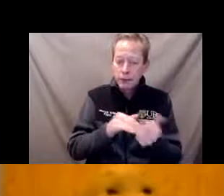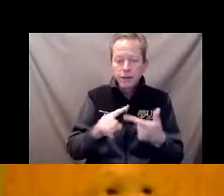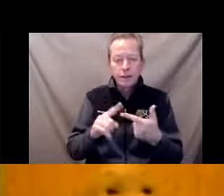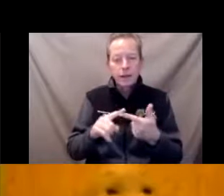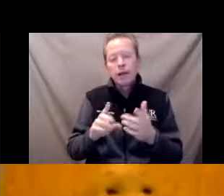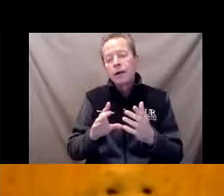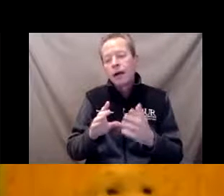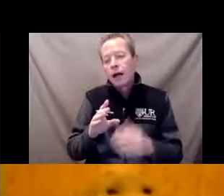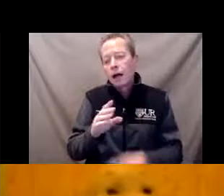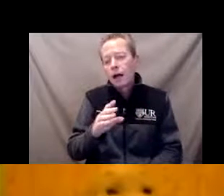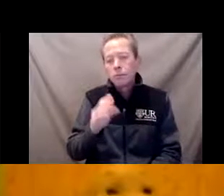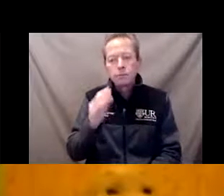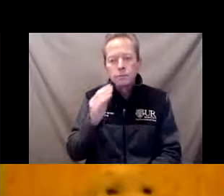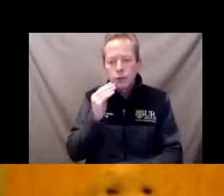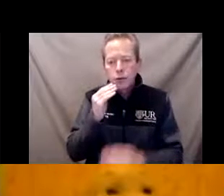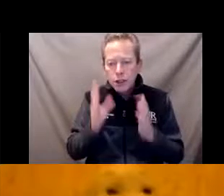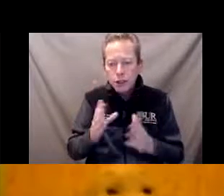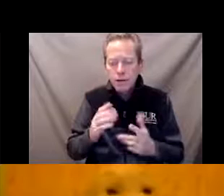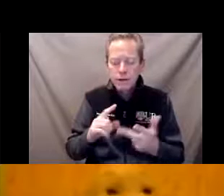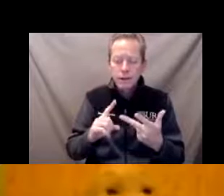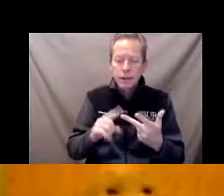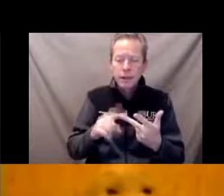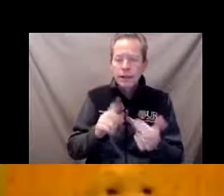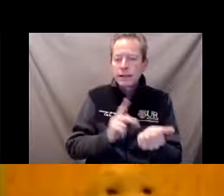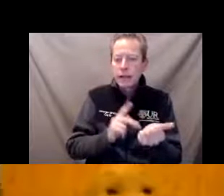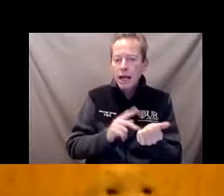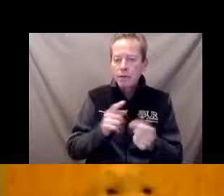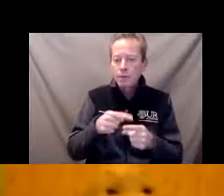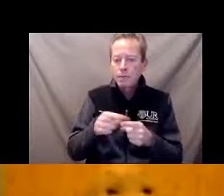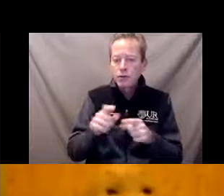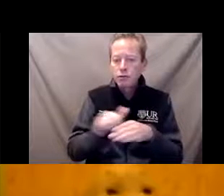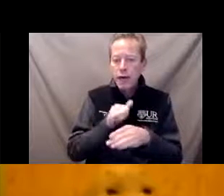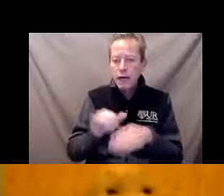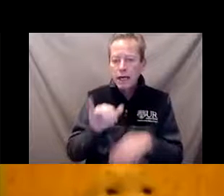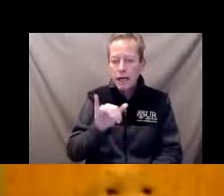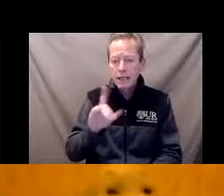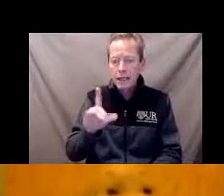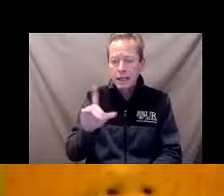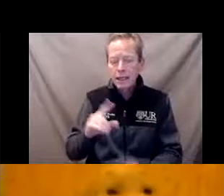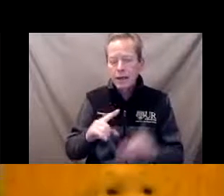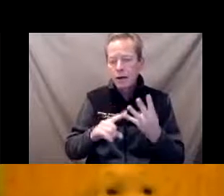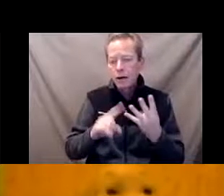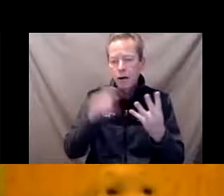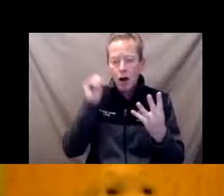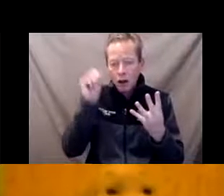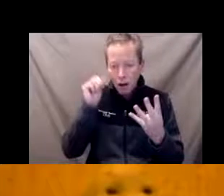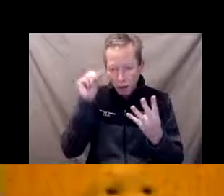we have psychiatrists that have special training in IDD audiology so when I'll talk later about